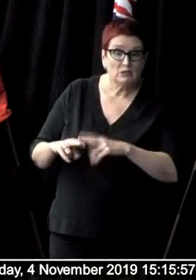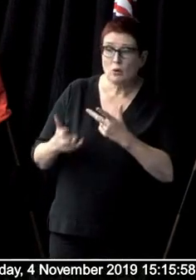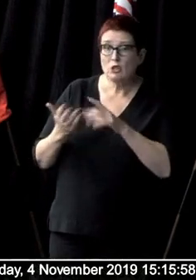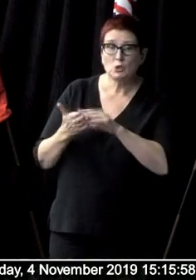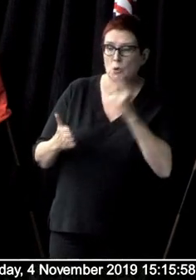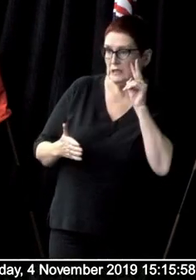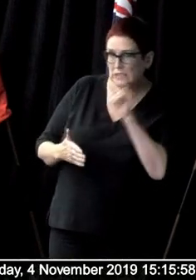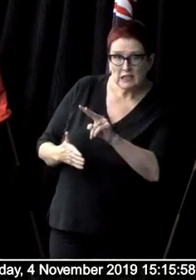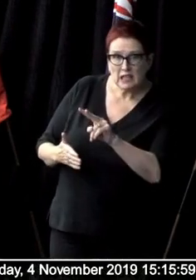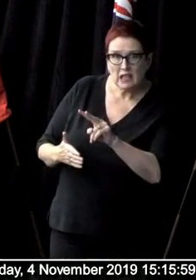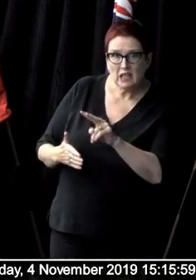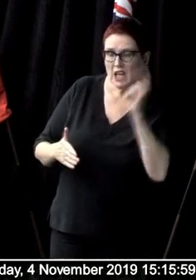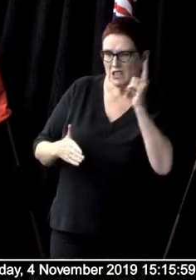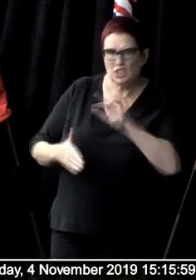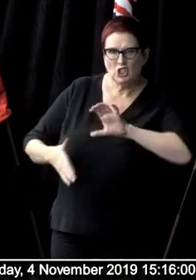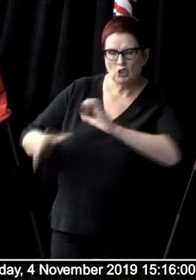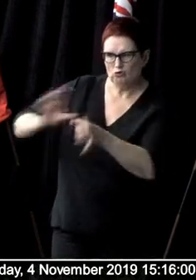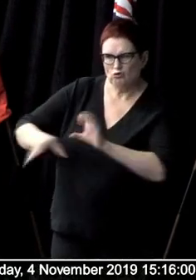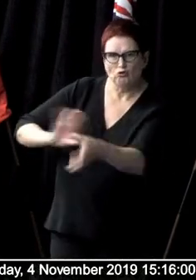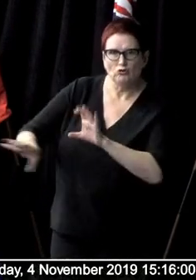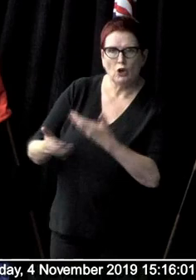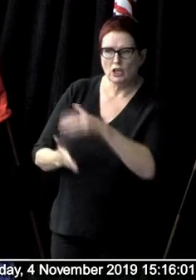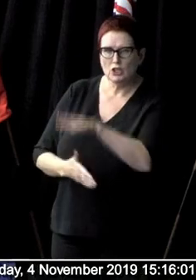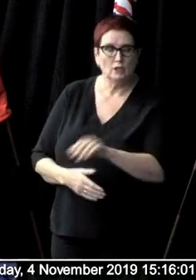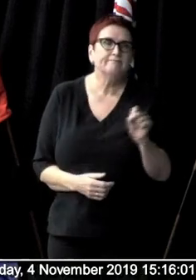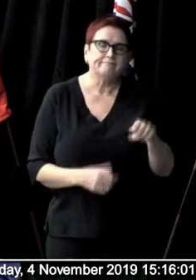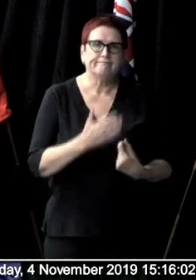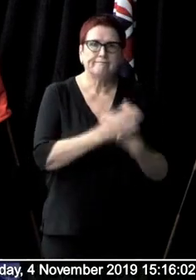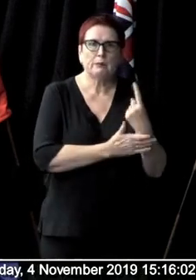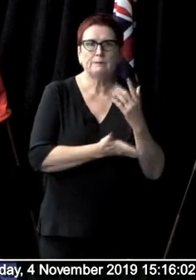Yes. Have you received reports of those things? That’s right.